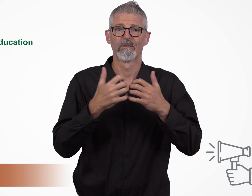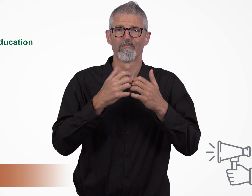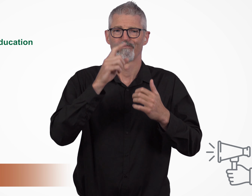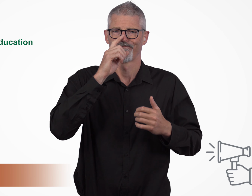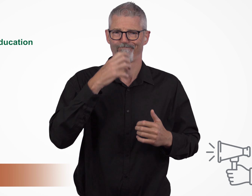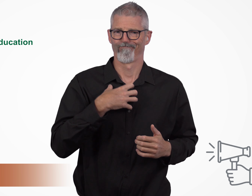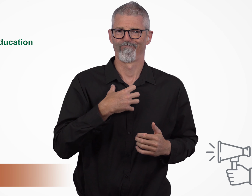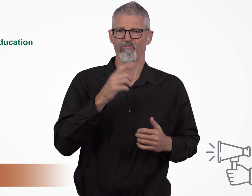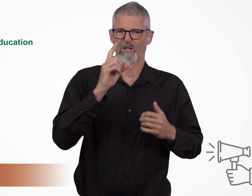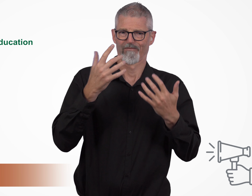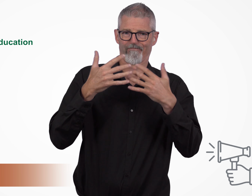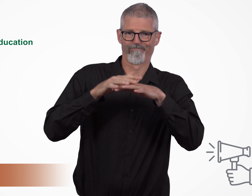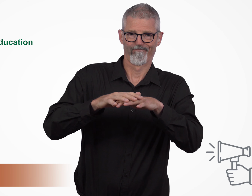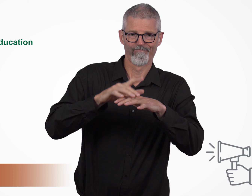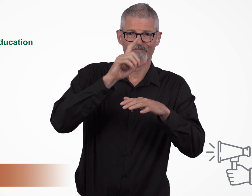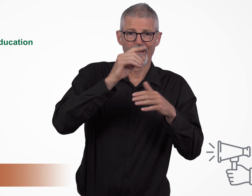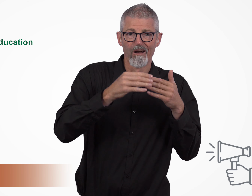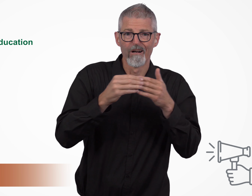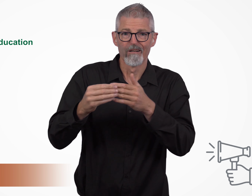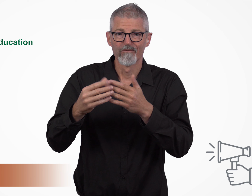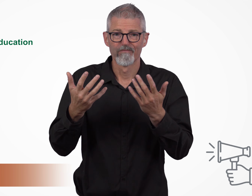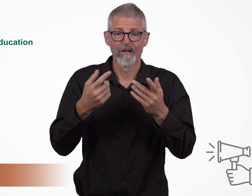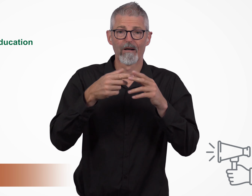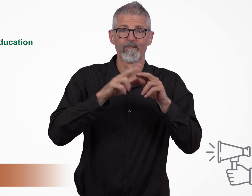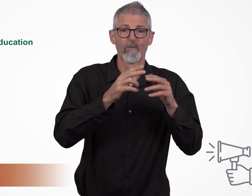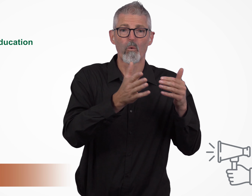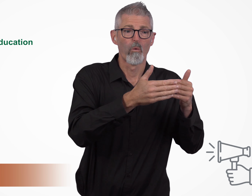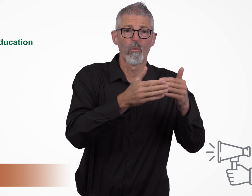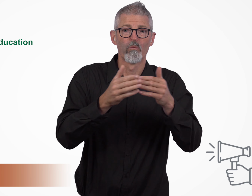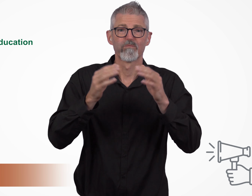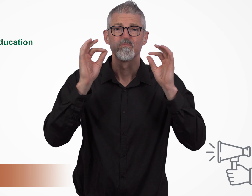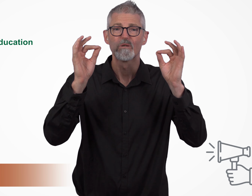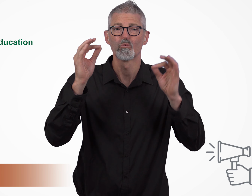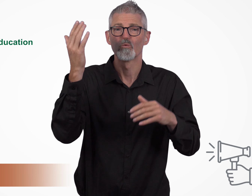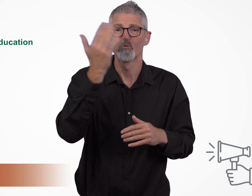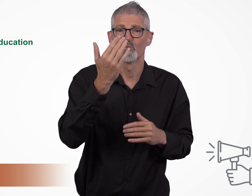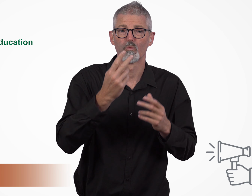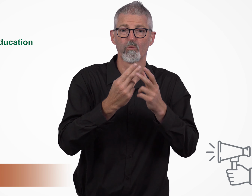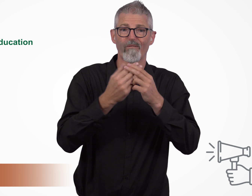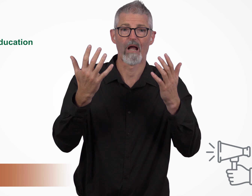People are fearful of what “mainstreaming” would mean. Just closing down special schools without transforming local primary and secondary